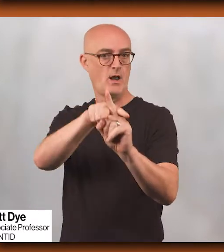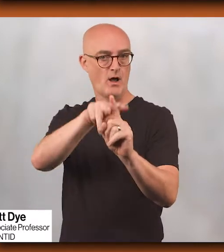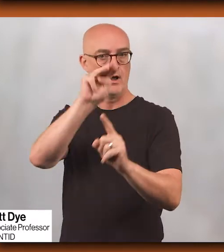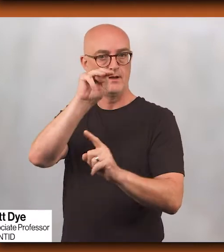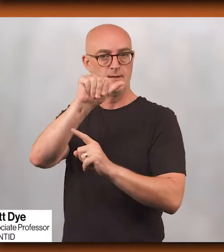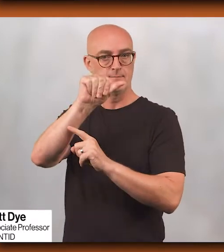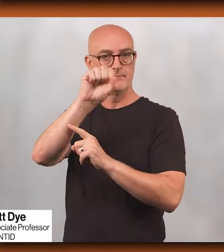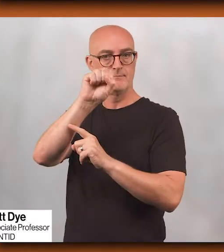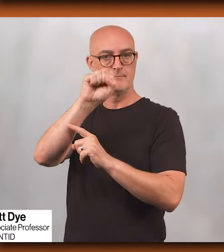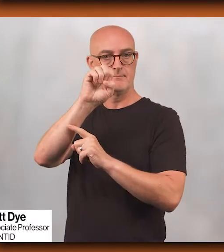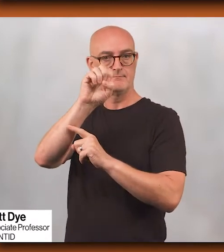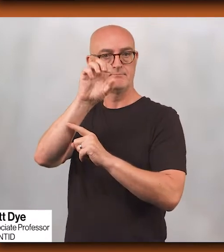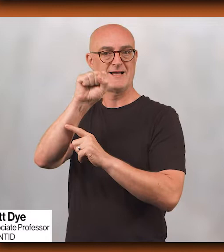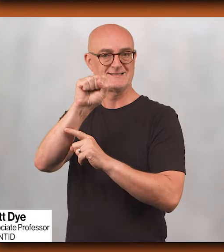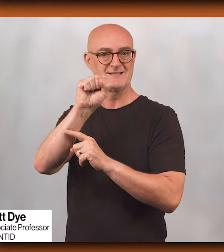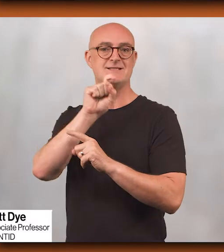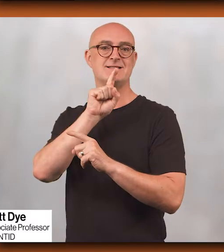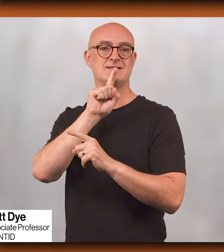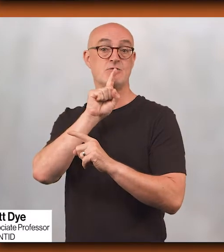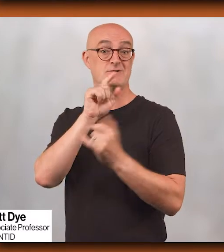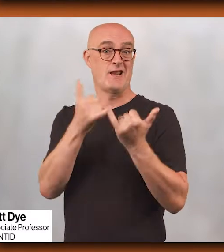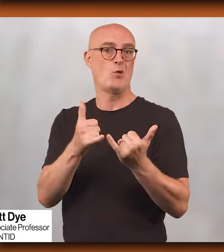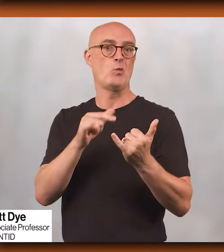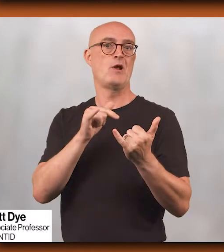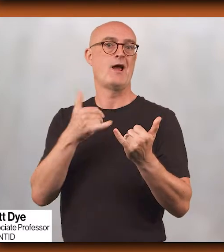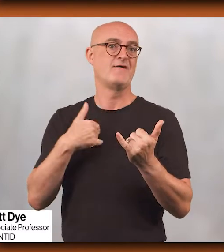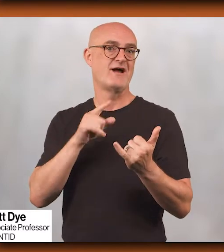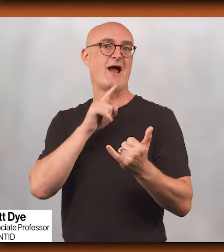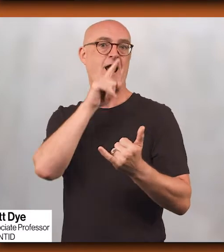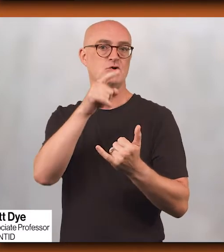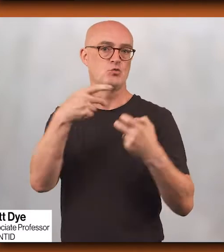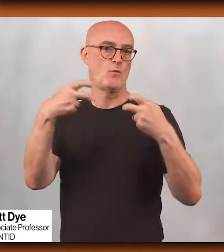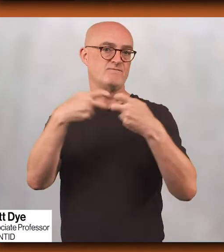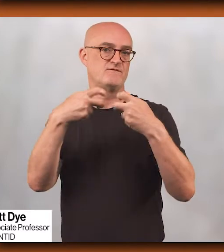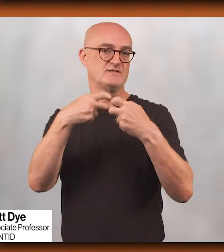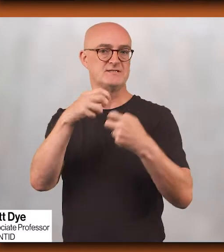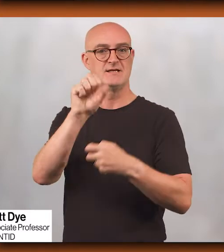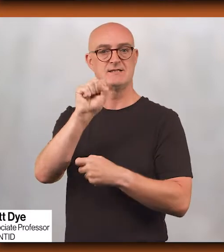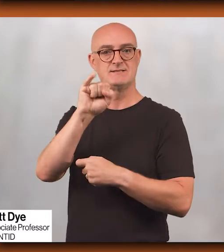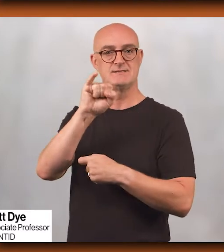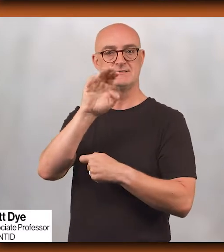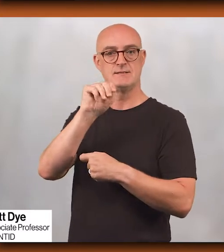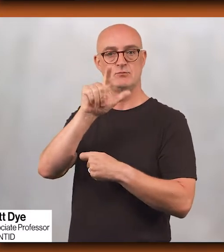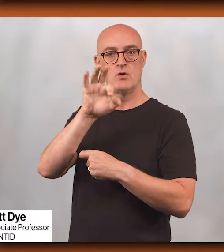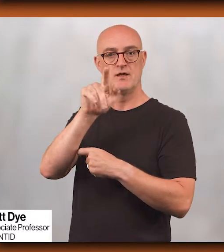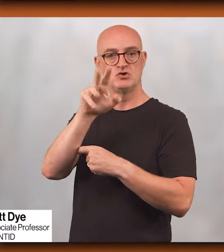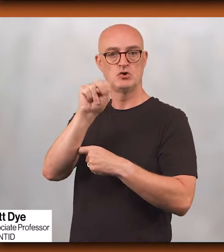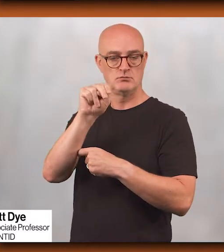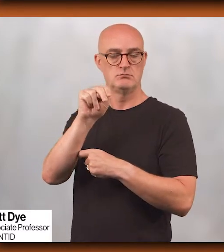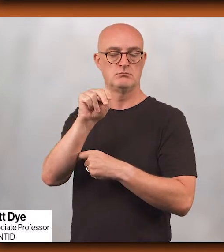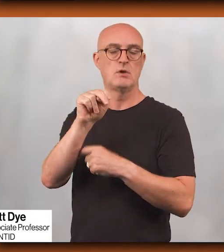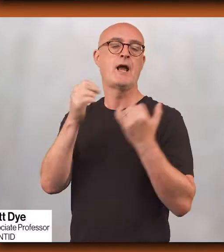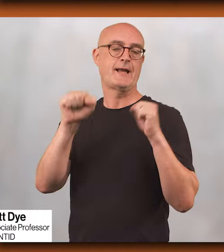and accelerations, and it's these quantities that we input into our physics simulator in order to estimate metrics...